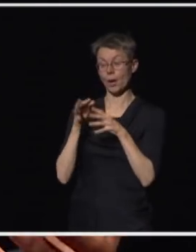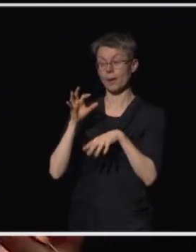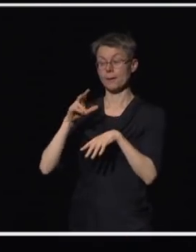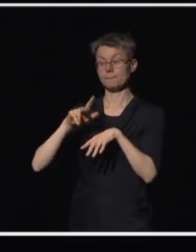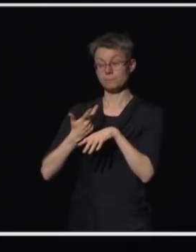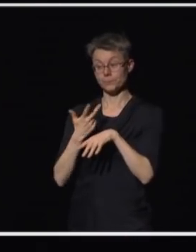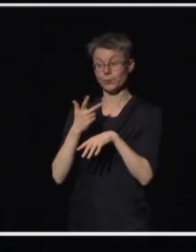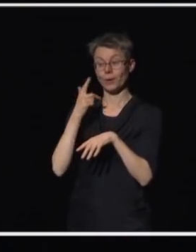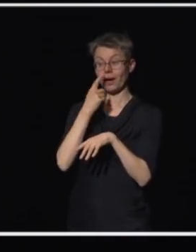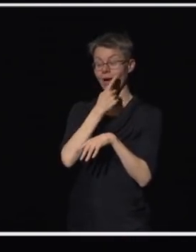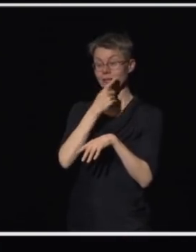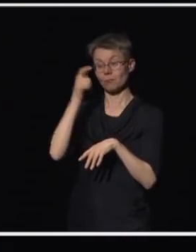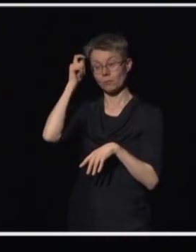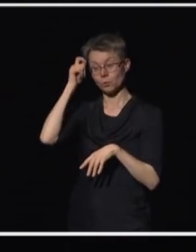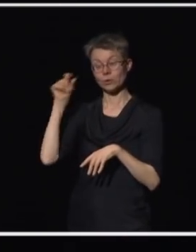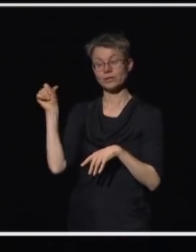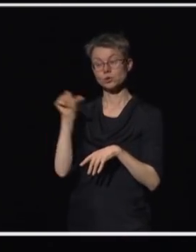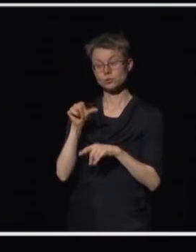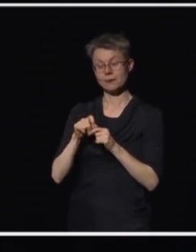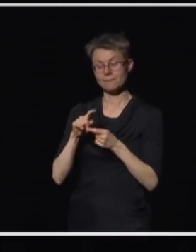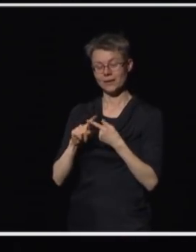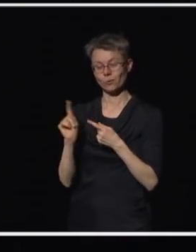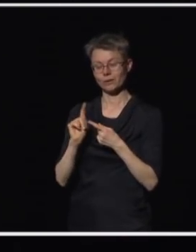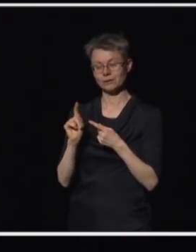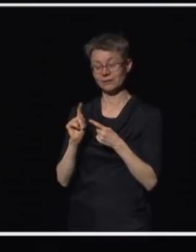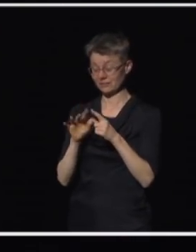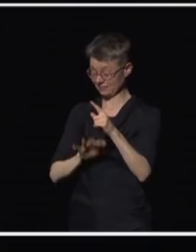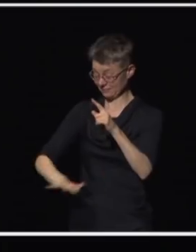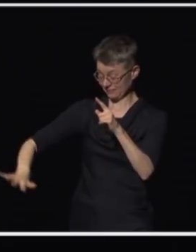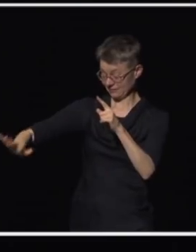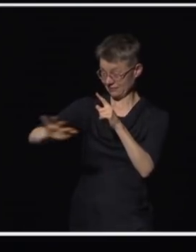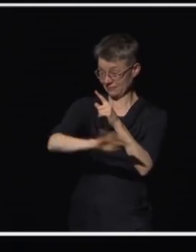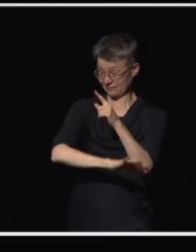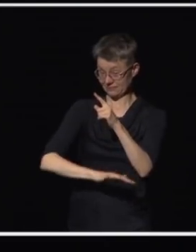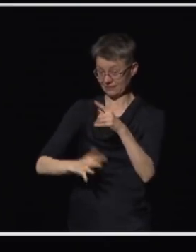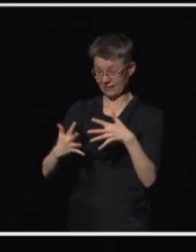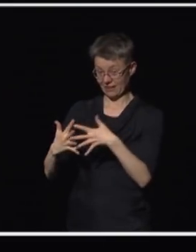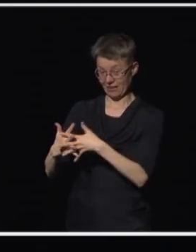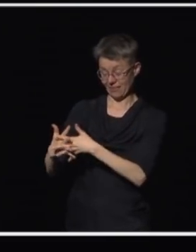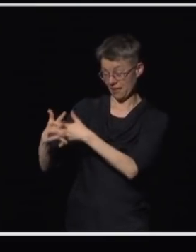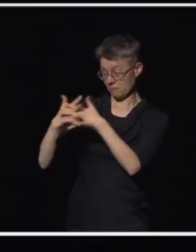it's actually quite genius -- is a projection of the American which is necessarily, you know, at that period of time